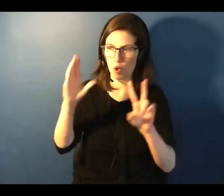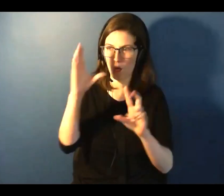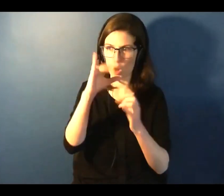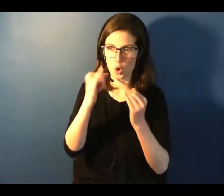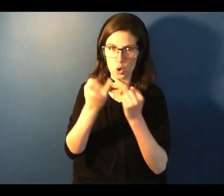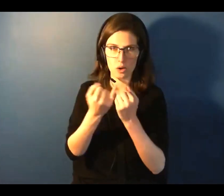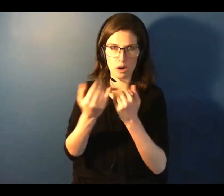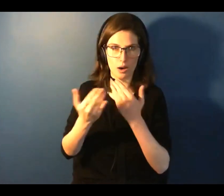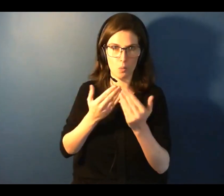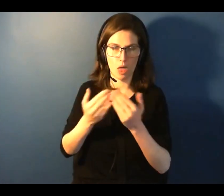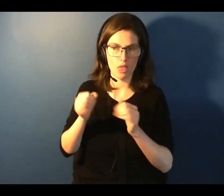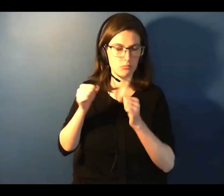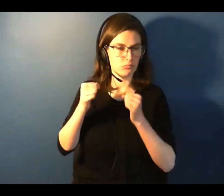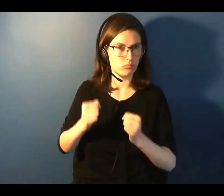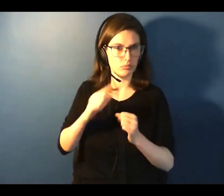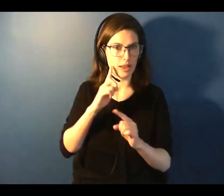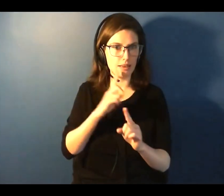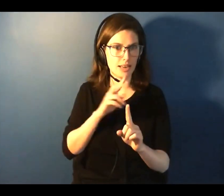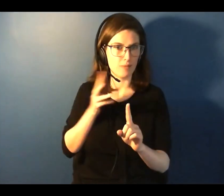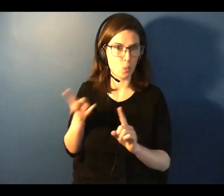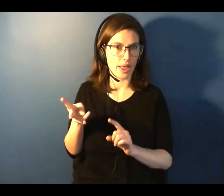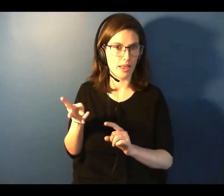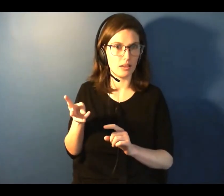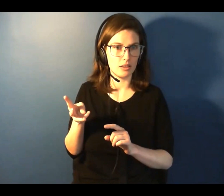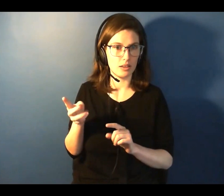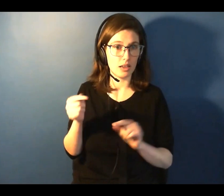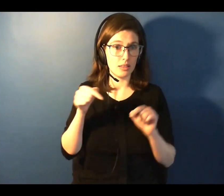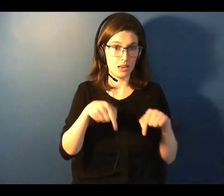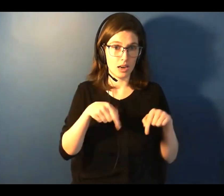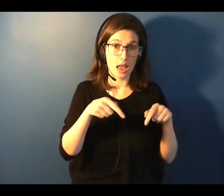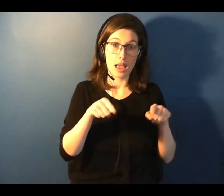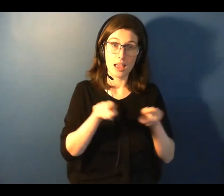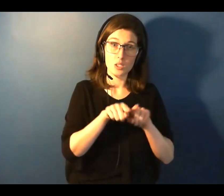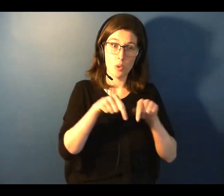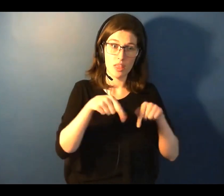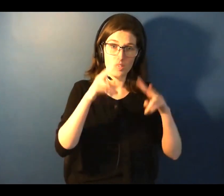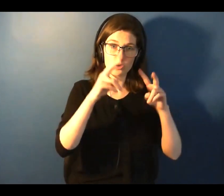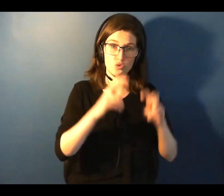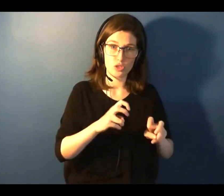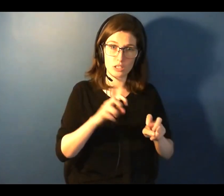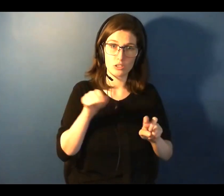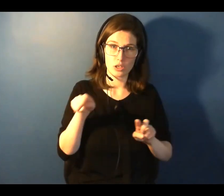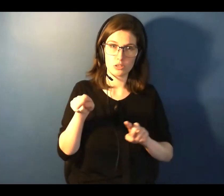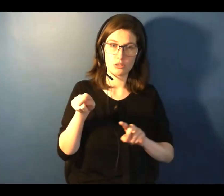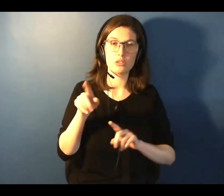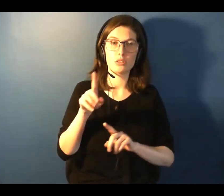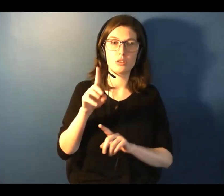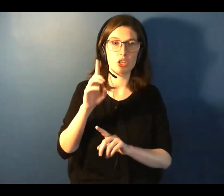also, in our research, we found that her sister interpreted for her quite a lot and